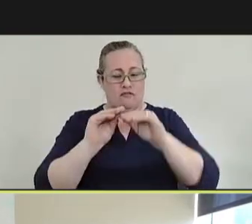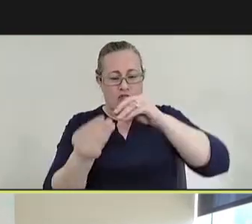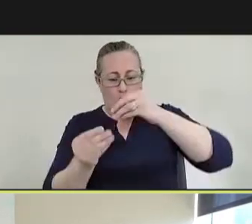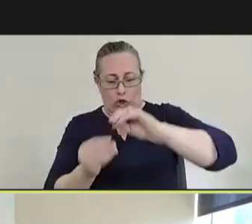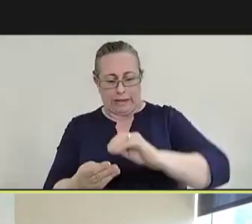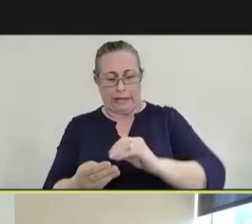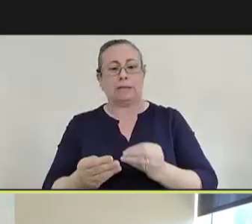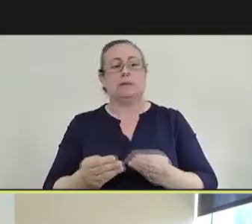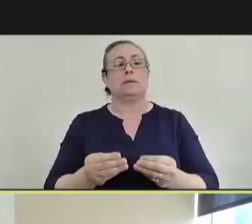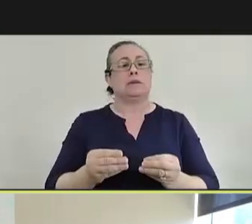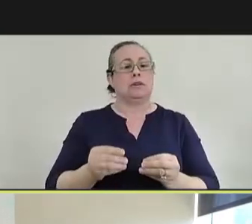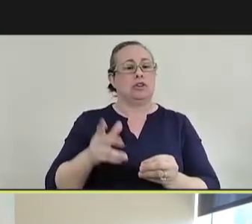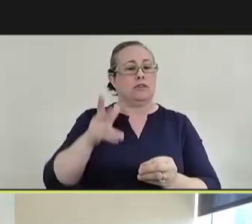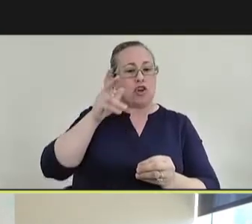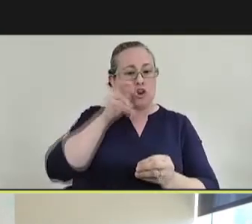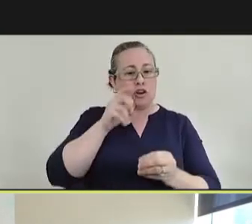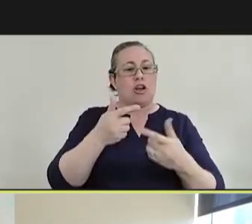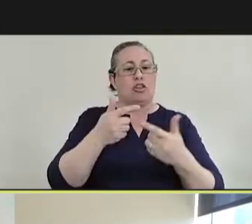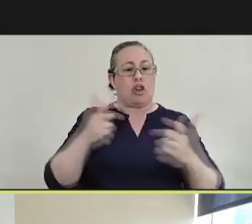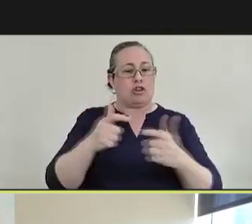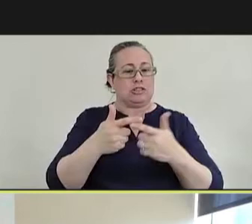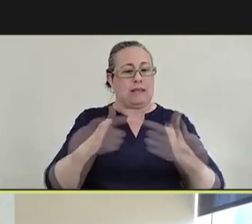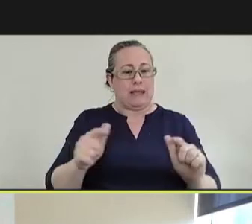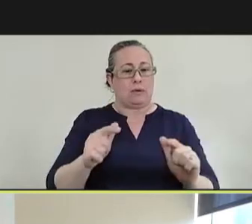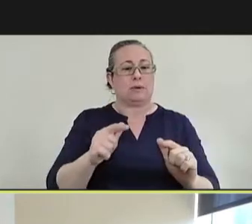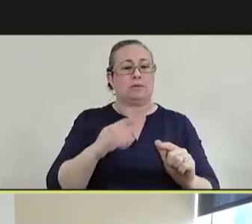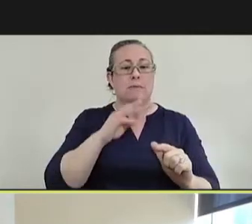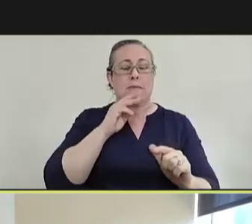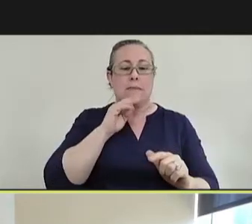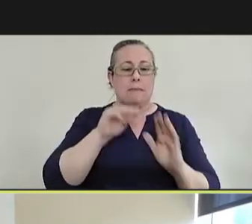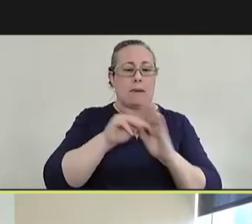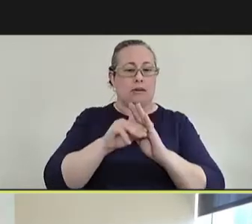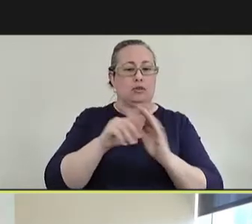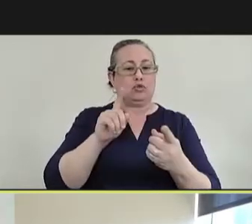which you've heard about, adapted for proteins to learn the sequence distribution of a viral